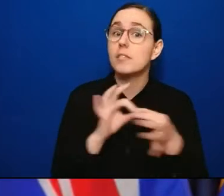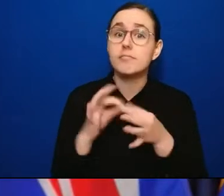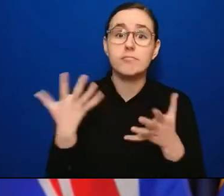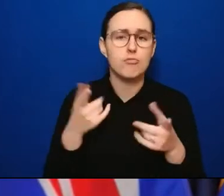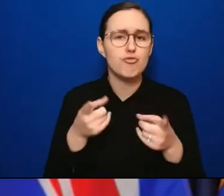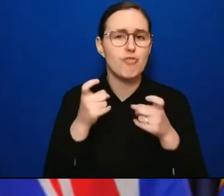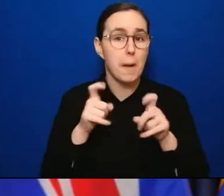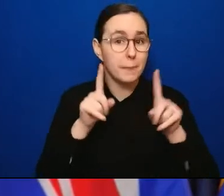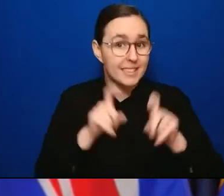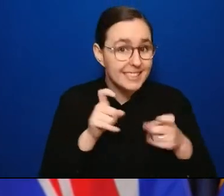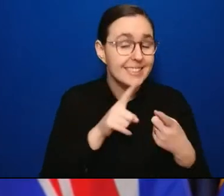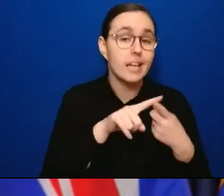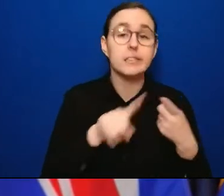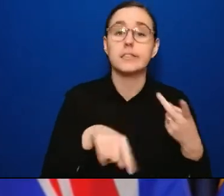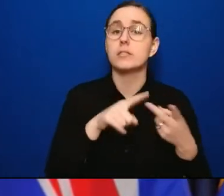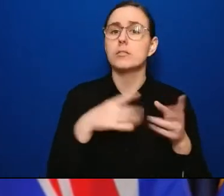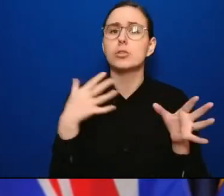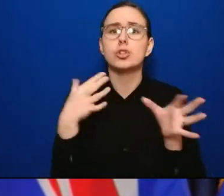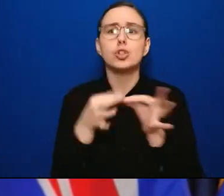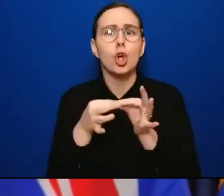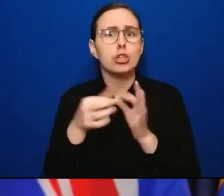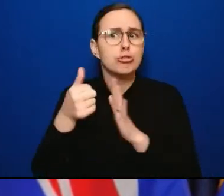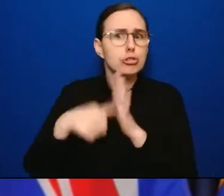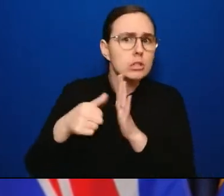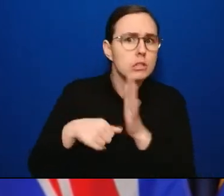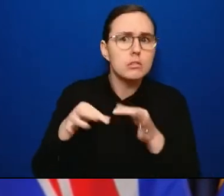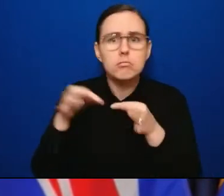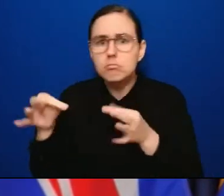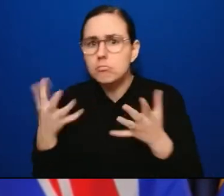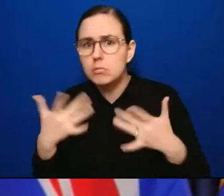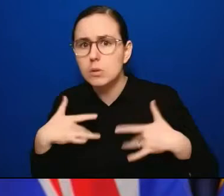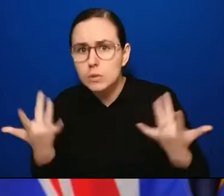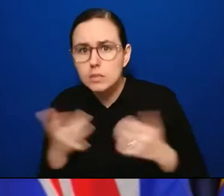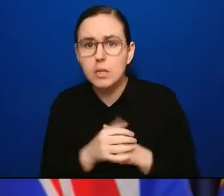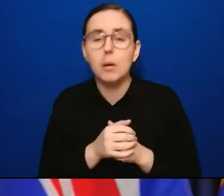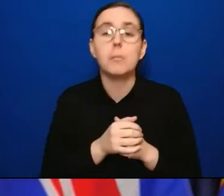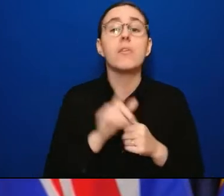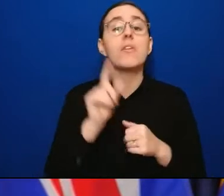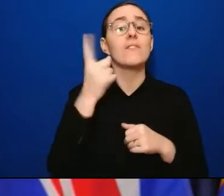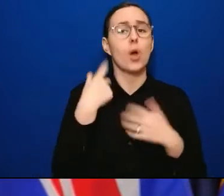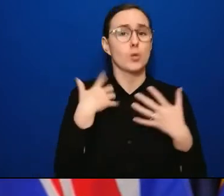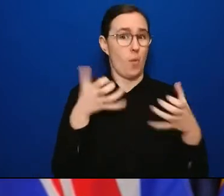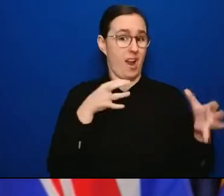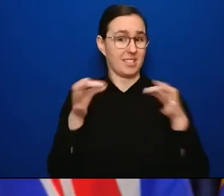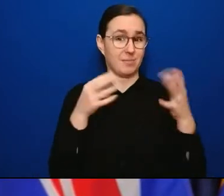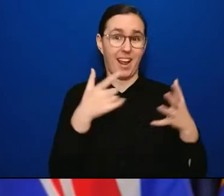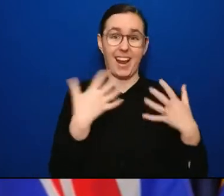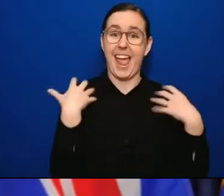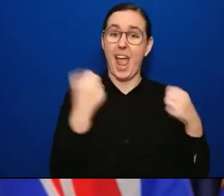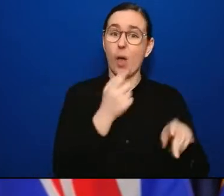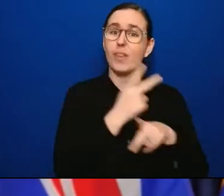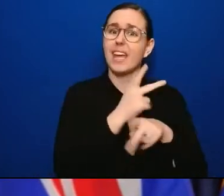renewal. First I wanted to give a brief update on the impact of sickness and health care workers